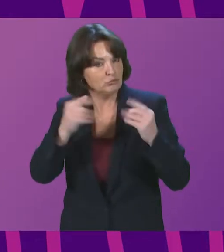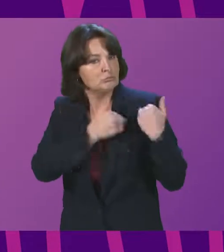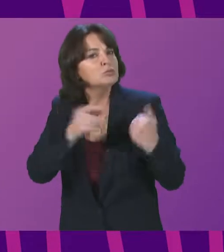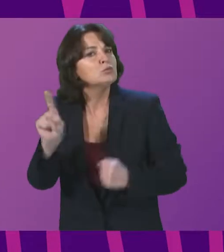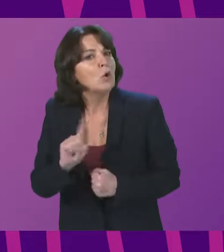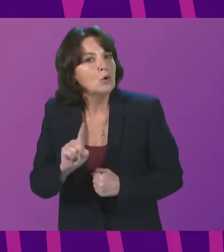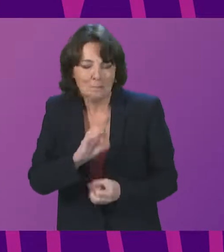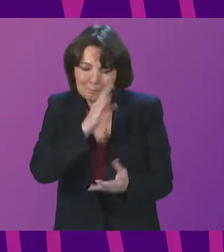Bank is performing well.